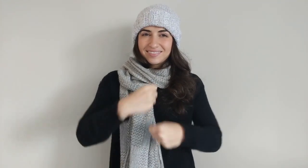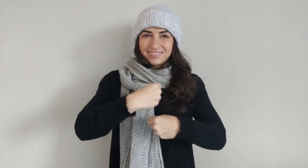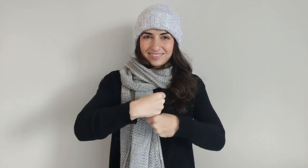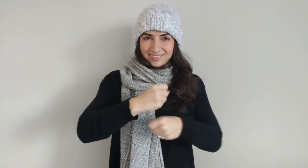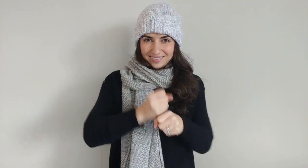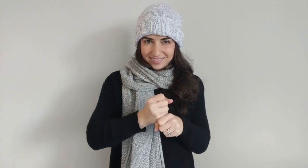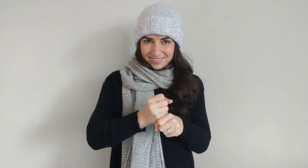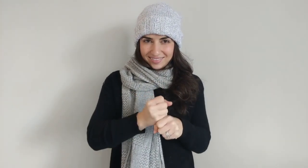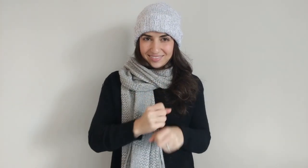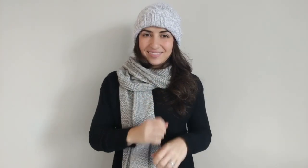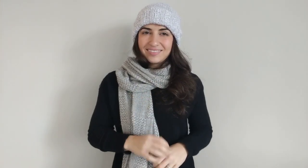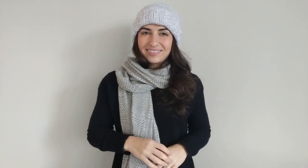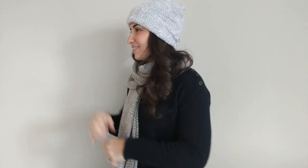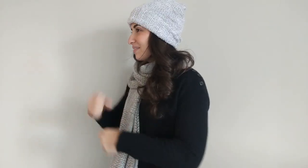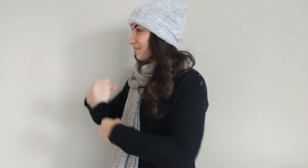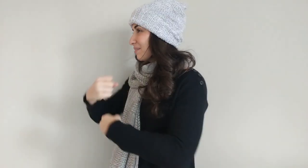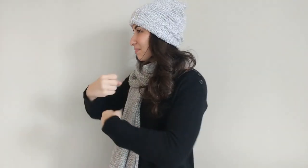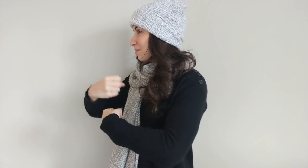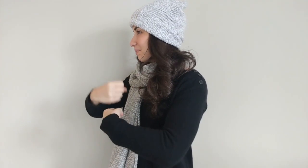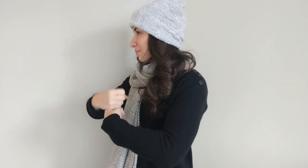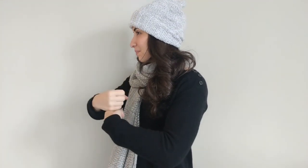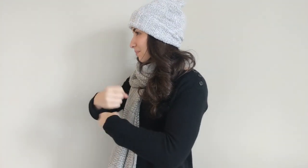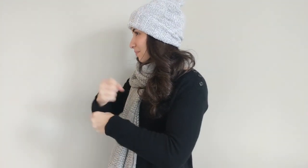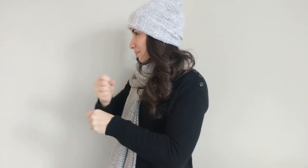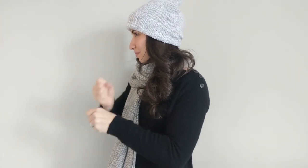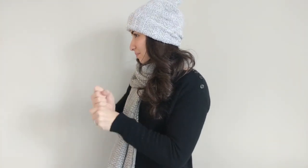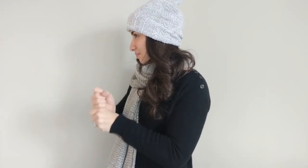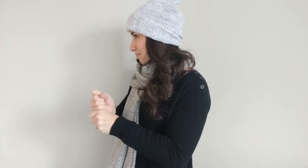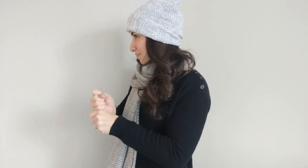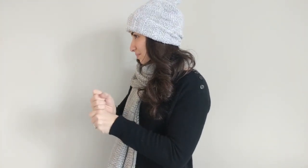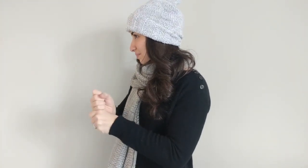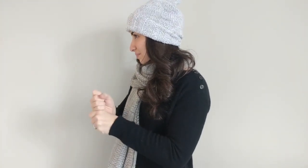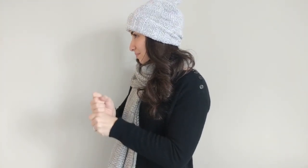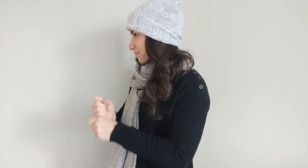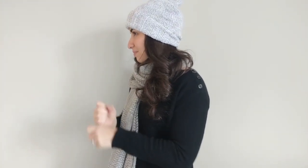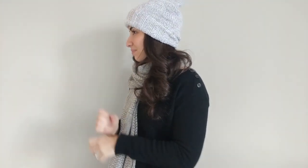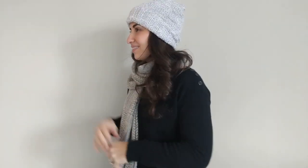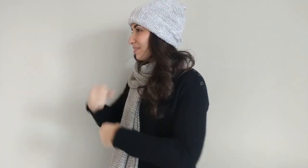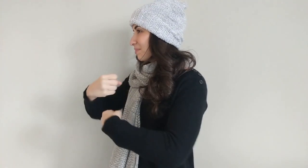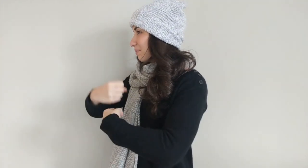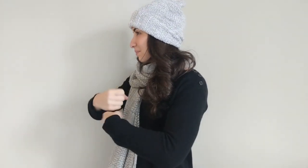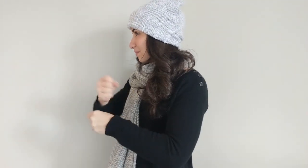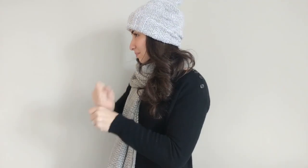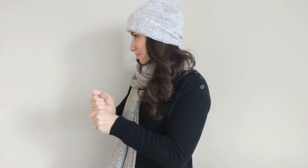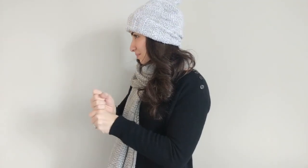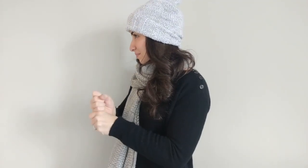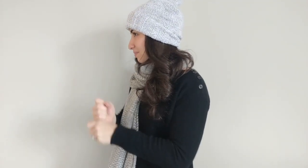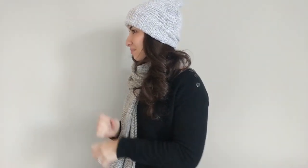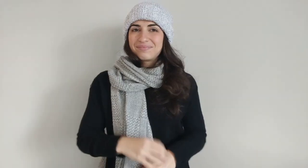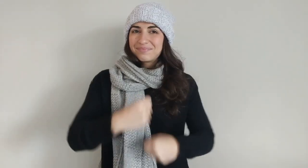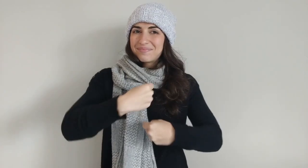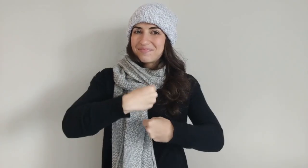one, two. MAKE